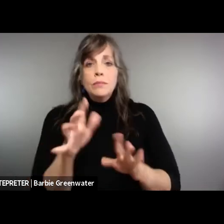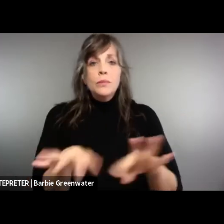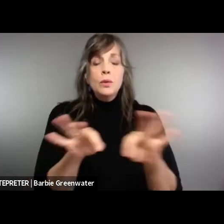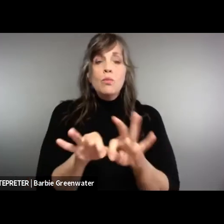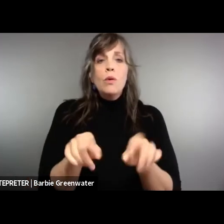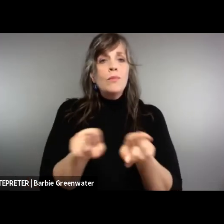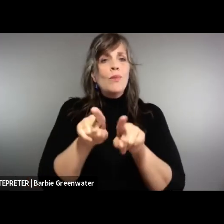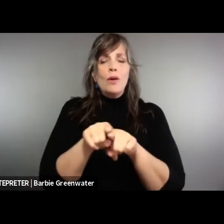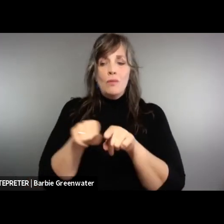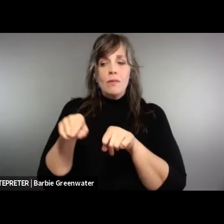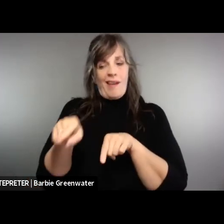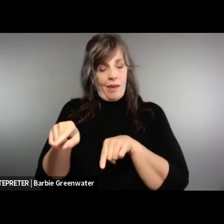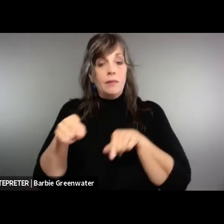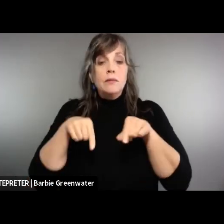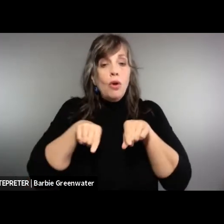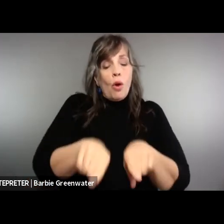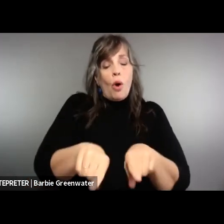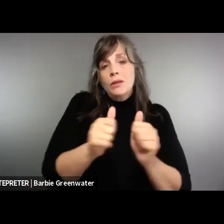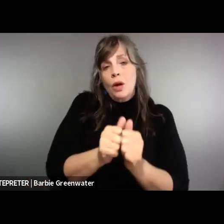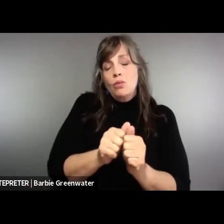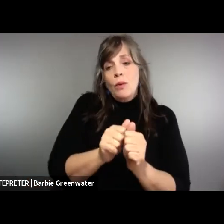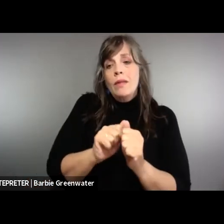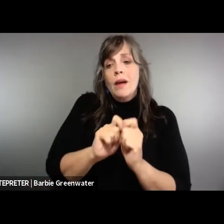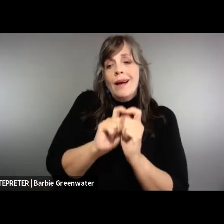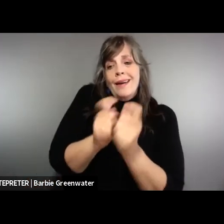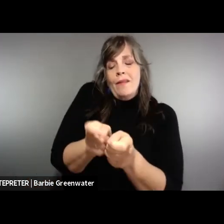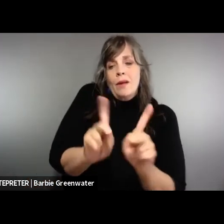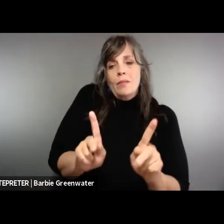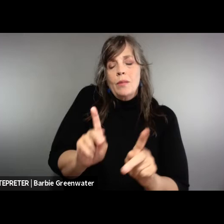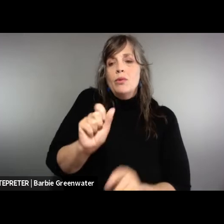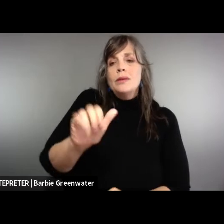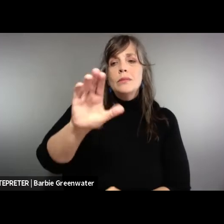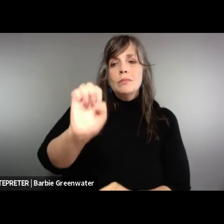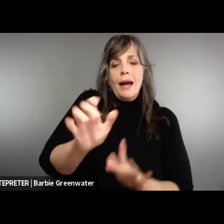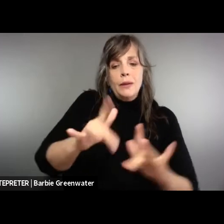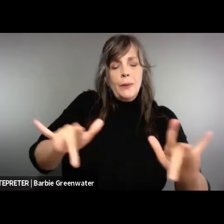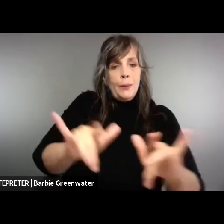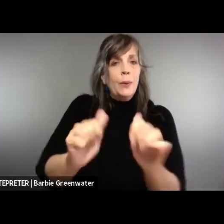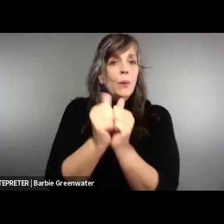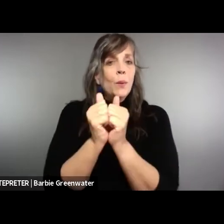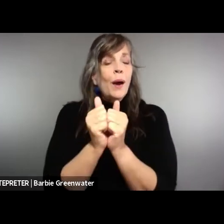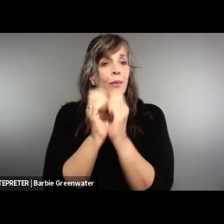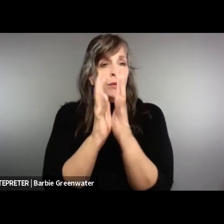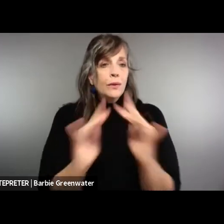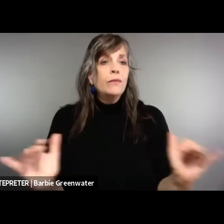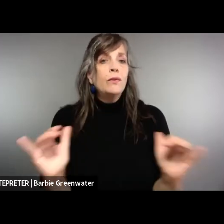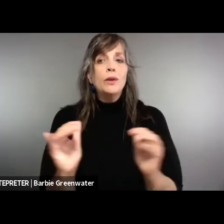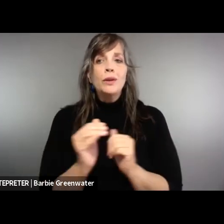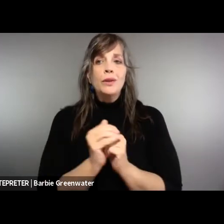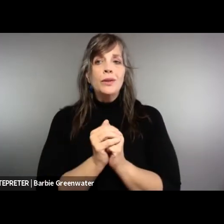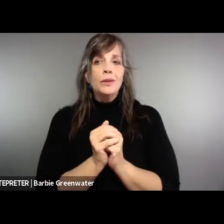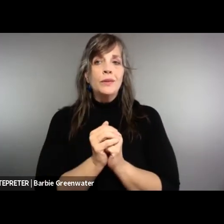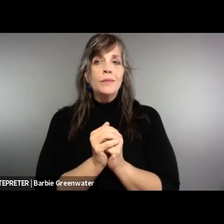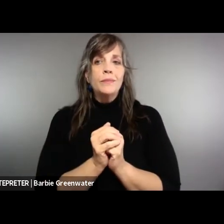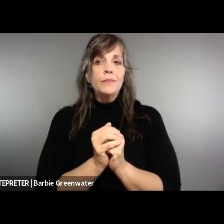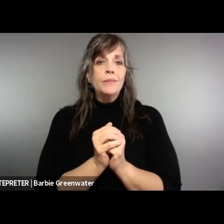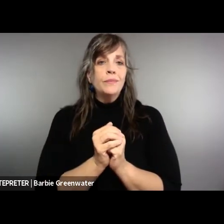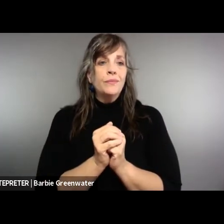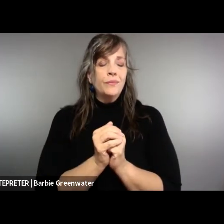especially diverse practitioners. So you have, I sit on the board of TheatreBoard in the UK